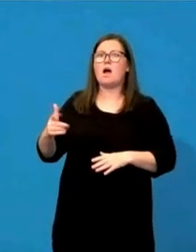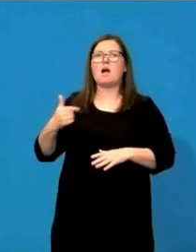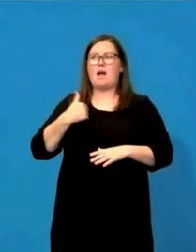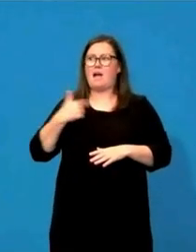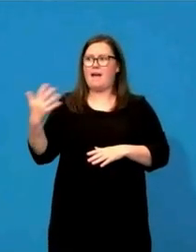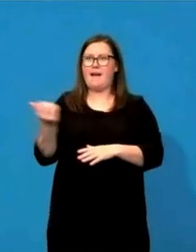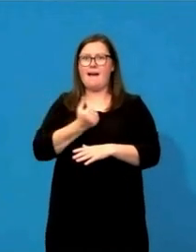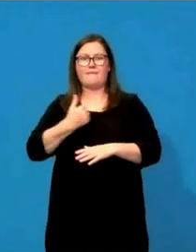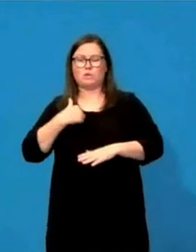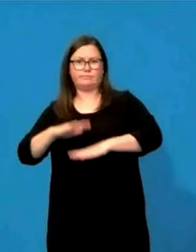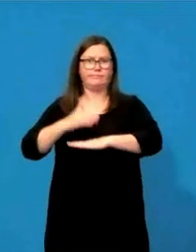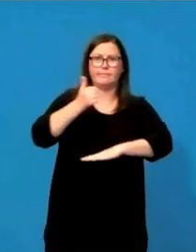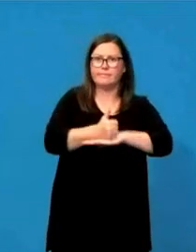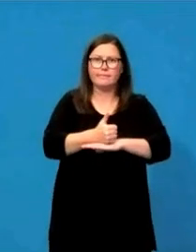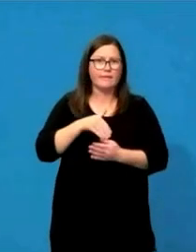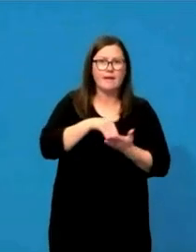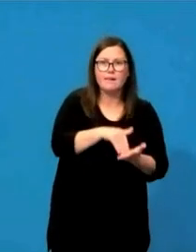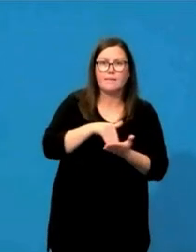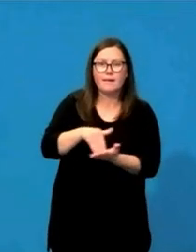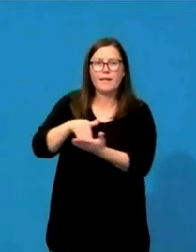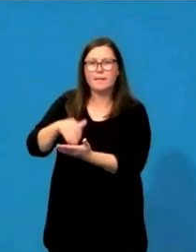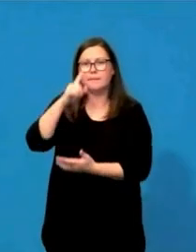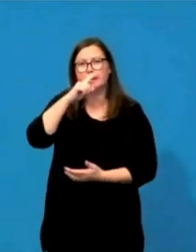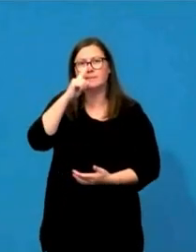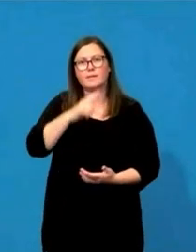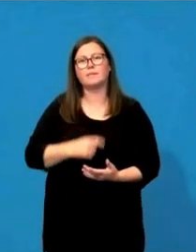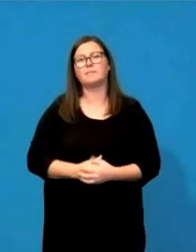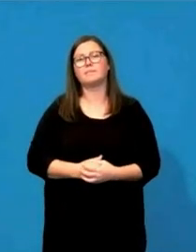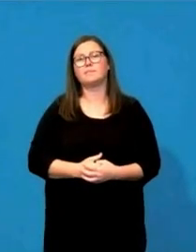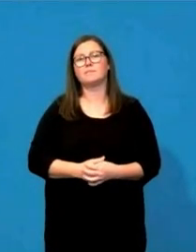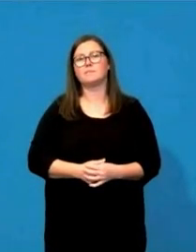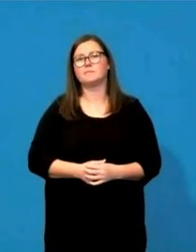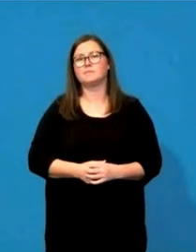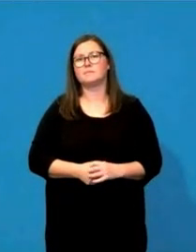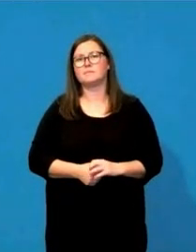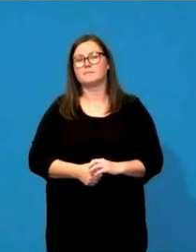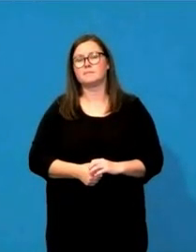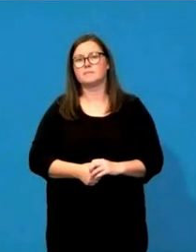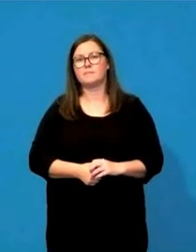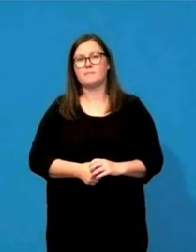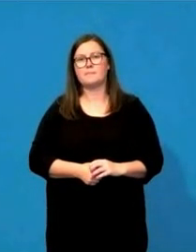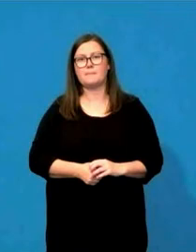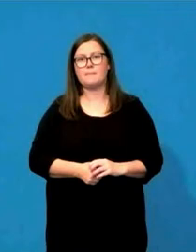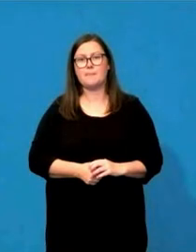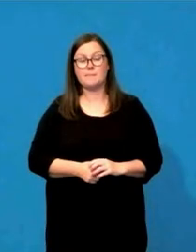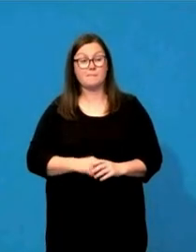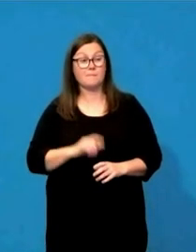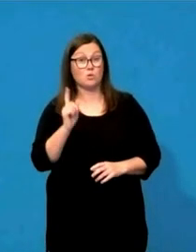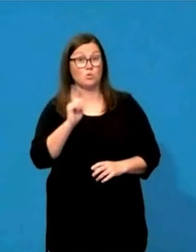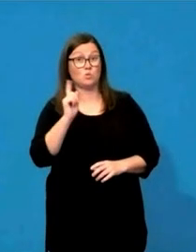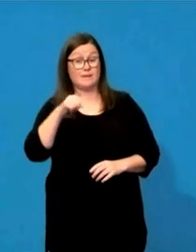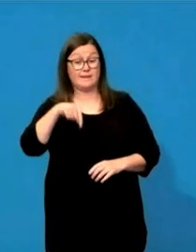Today, we've heard evidence from a number of people who have been living in